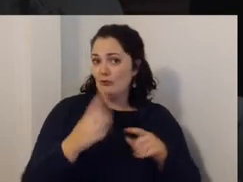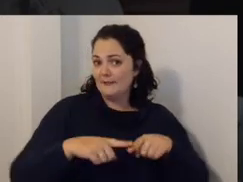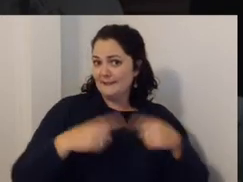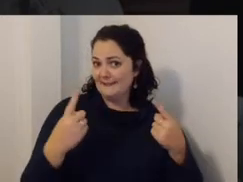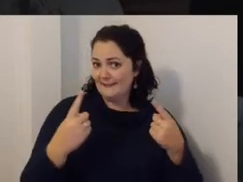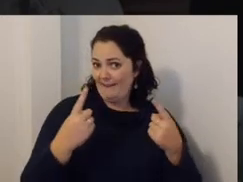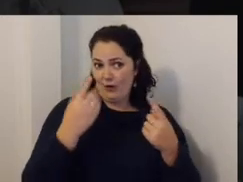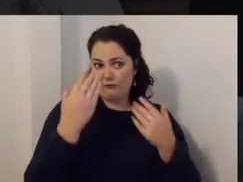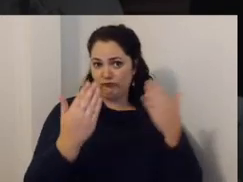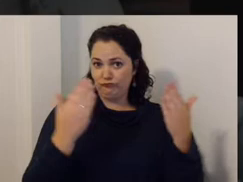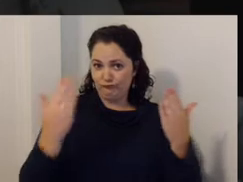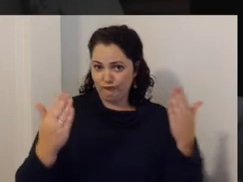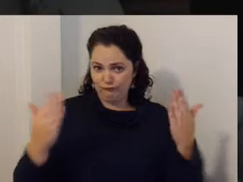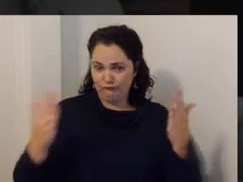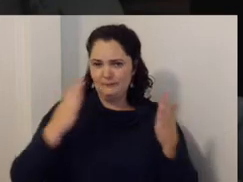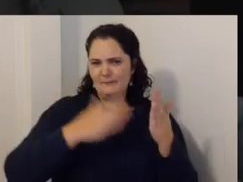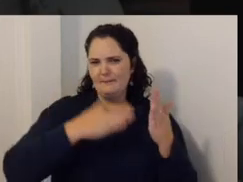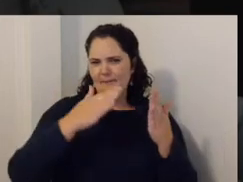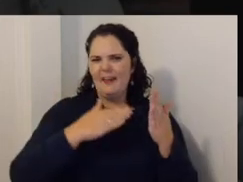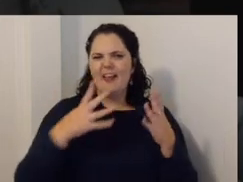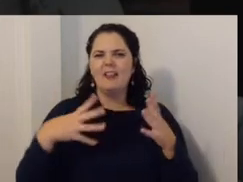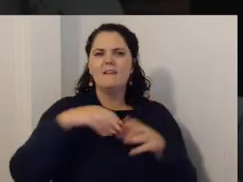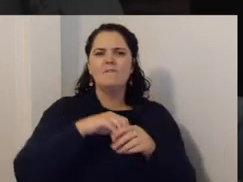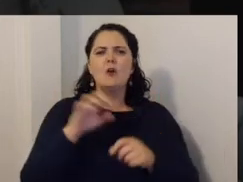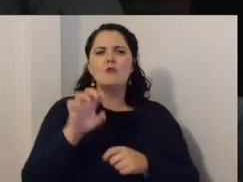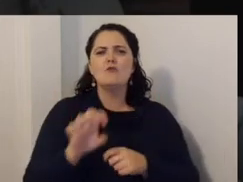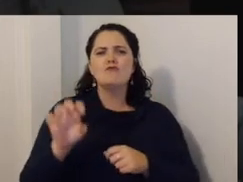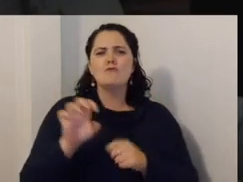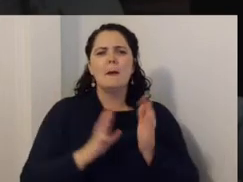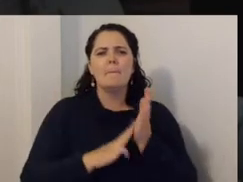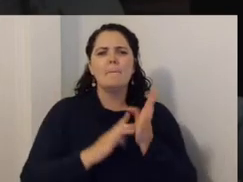display right now in GOMA as part of the European Masterpieces show and there are three paintings